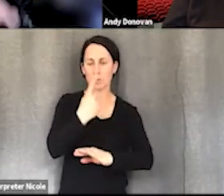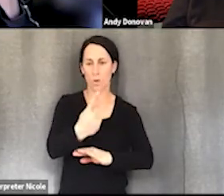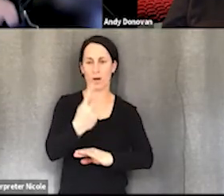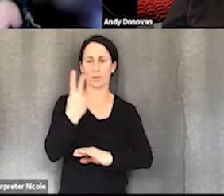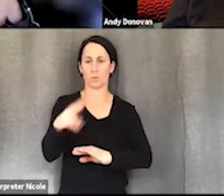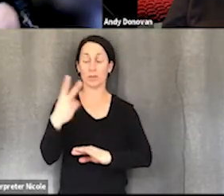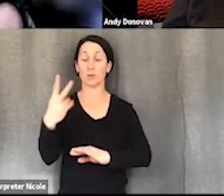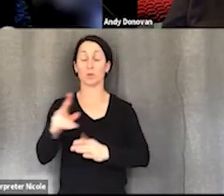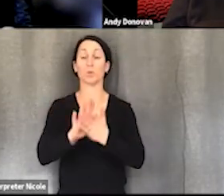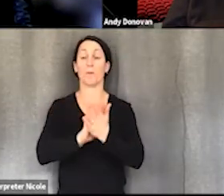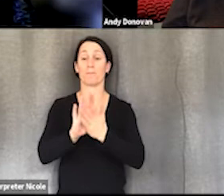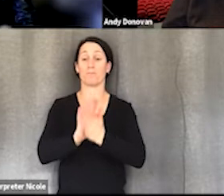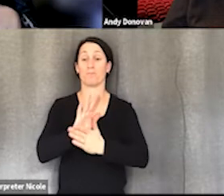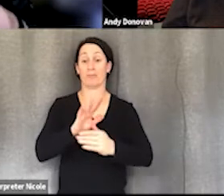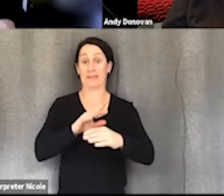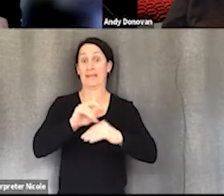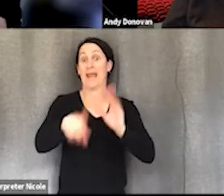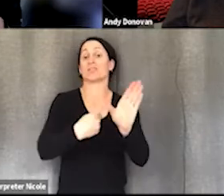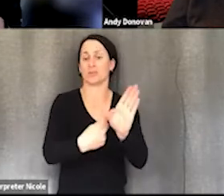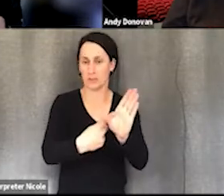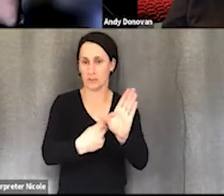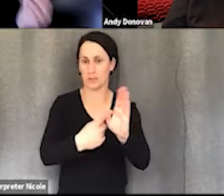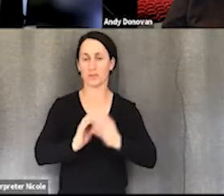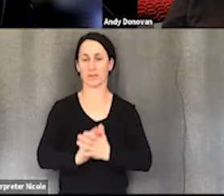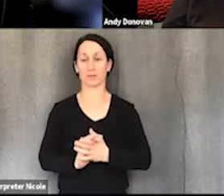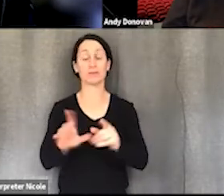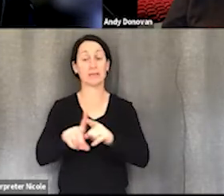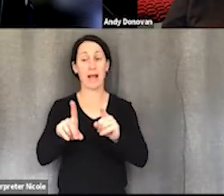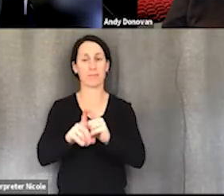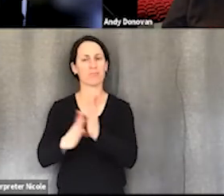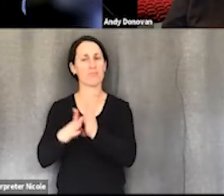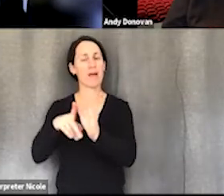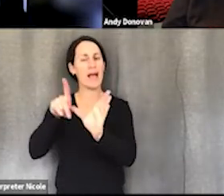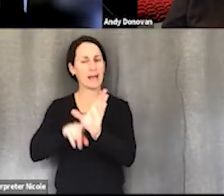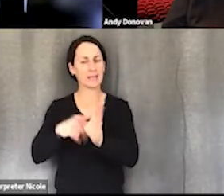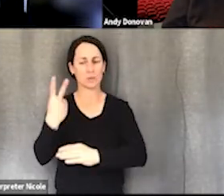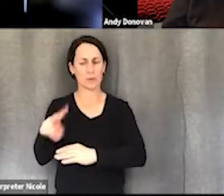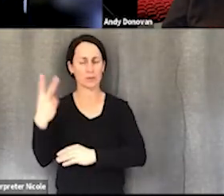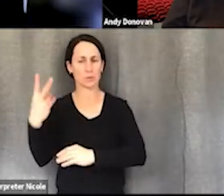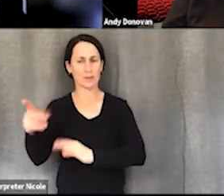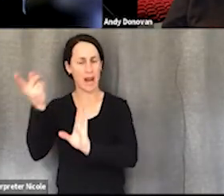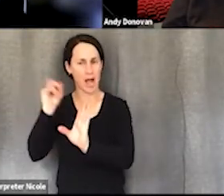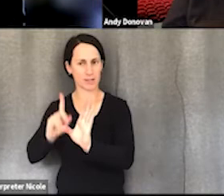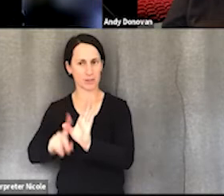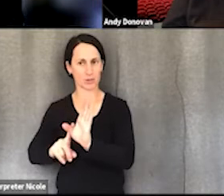asked it about that time. So overwhelmingly, people want to have the same kinds of events and